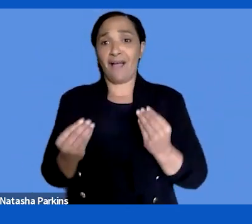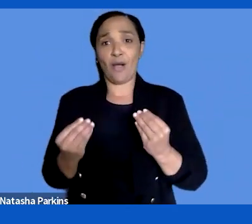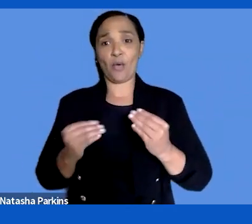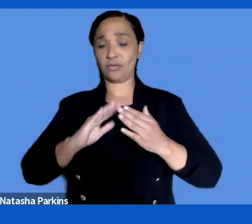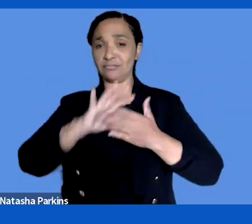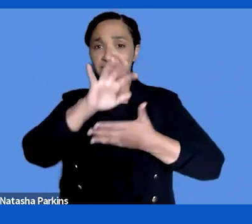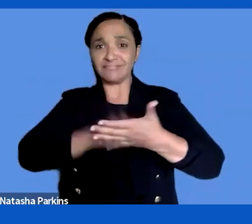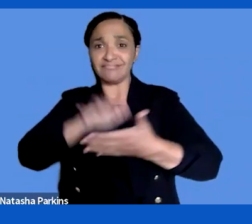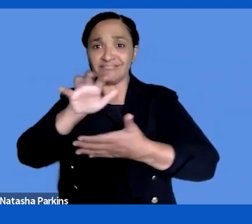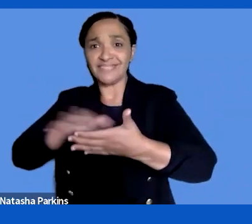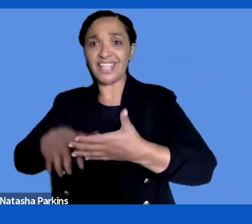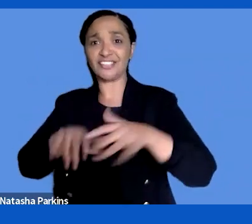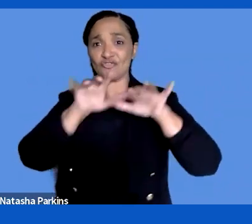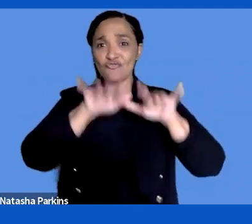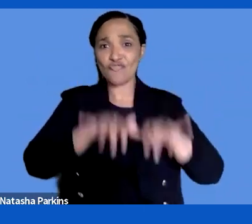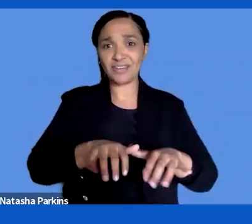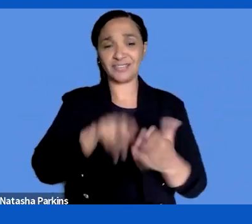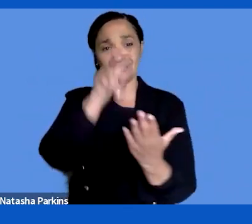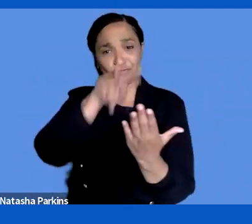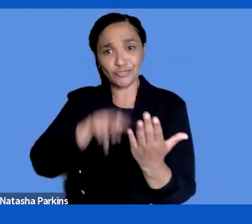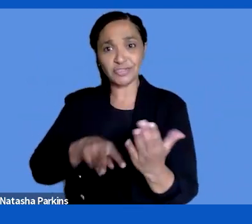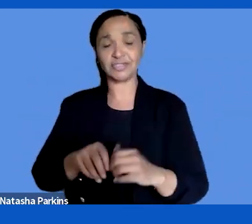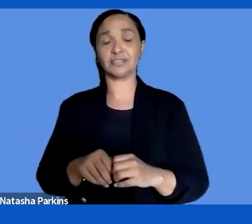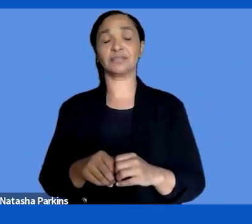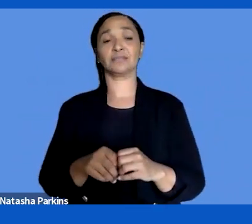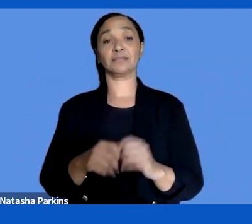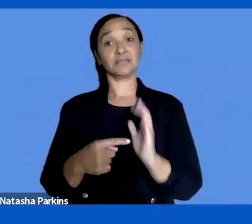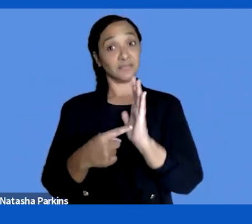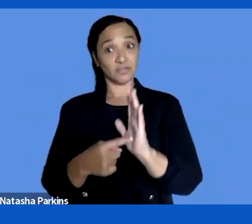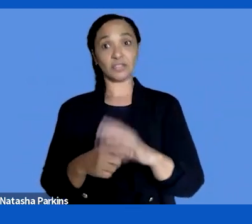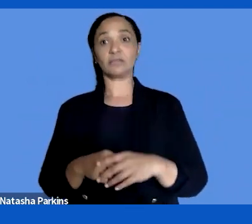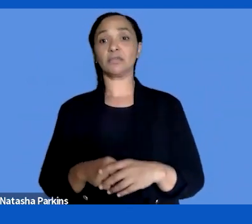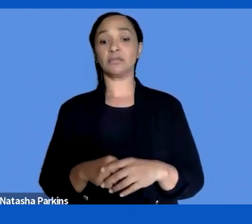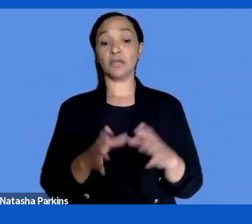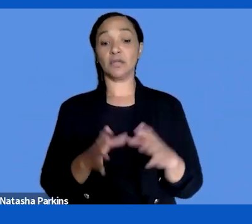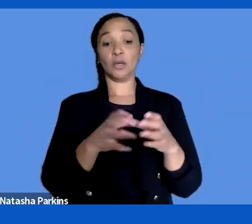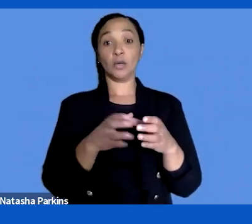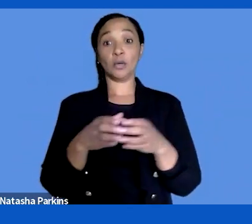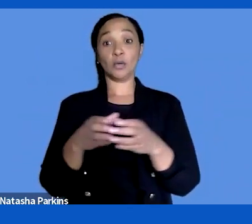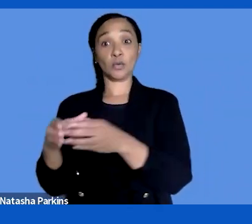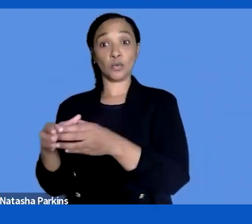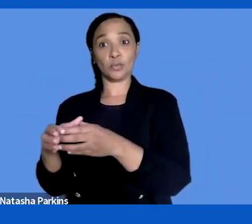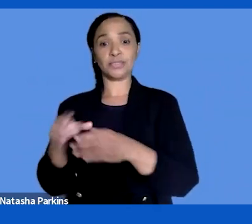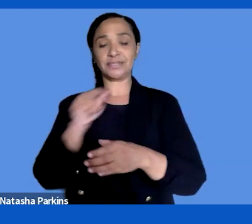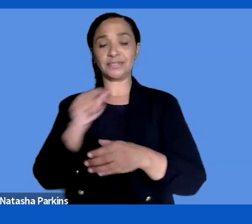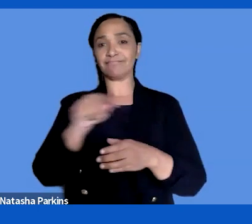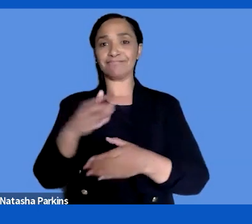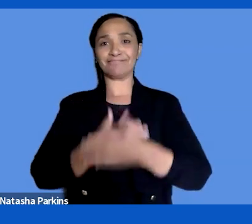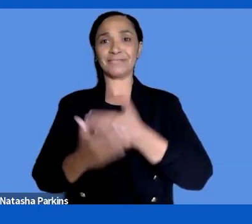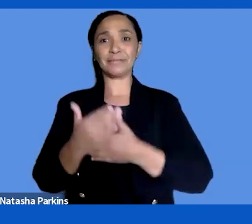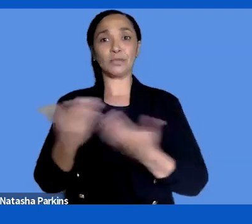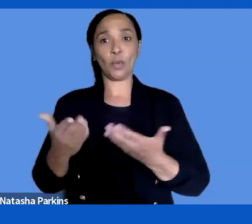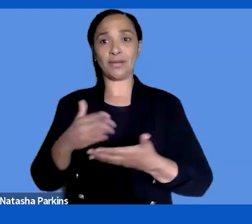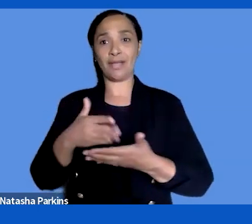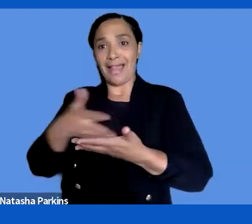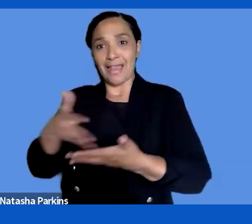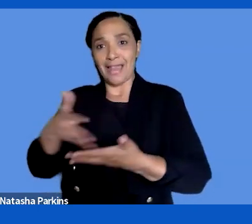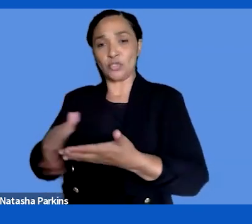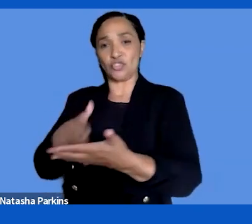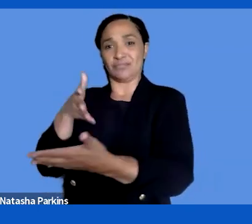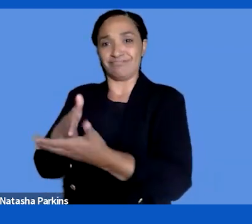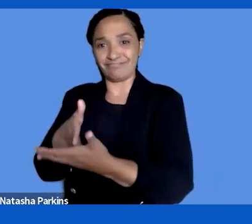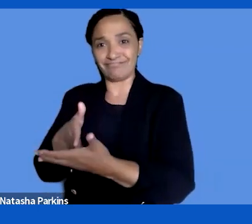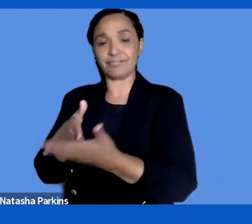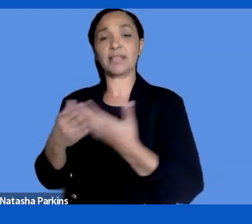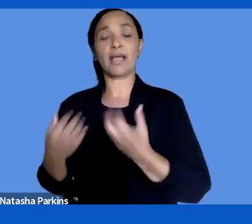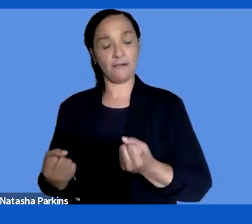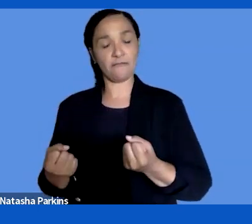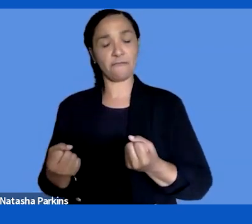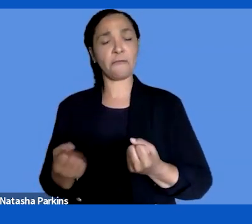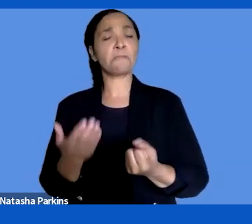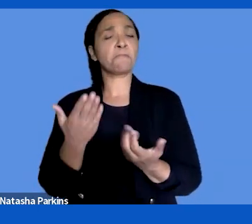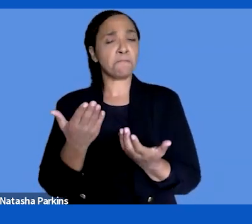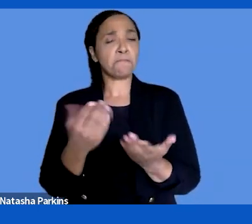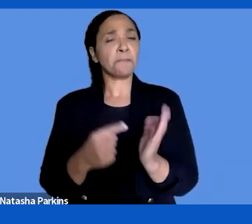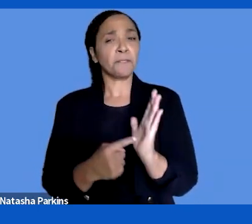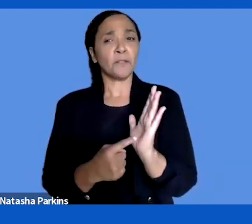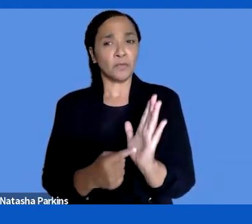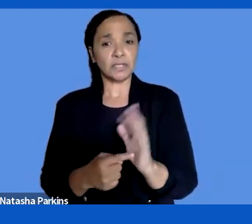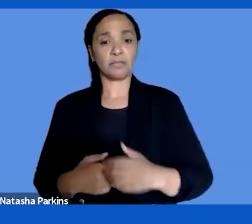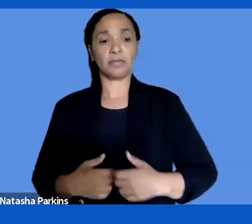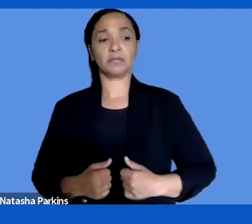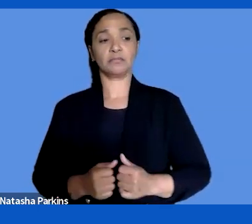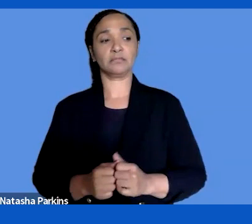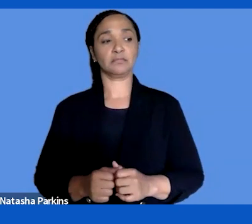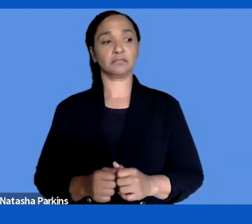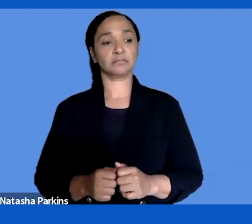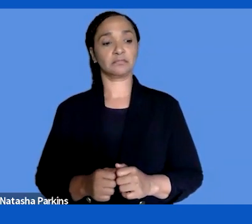for will groups where the language is the main barrier. You come to a form of some kind. You